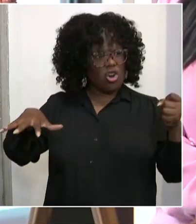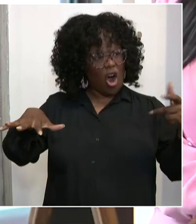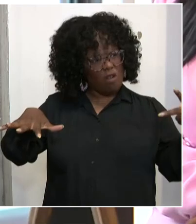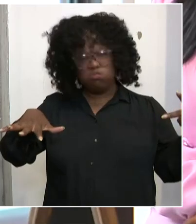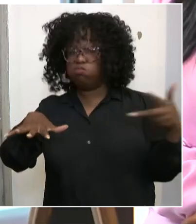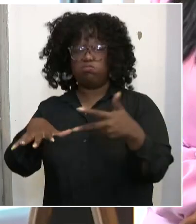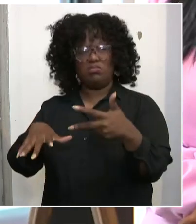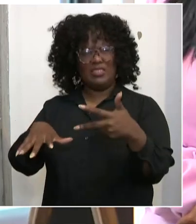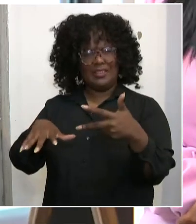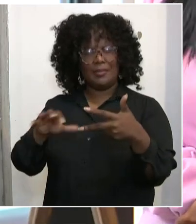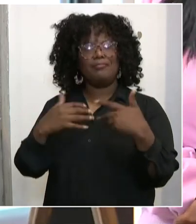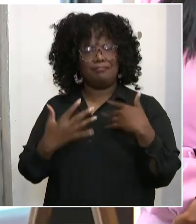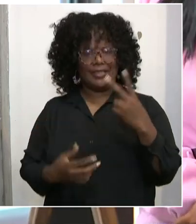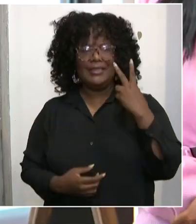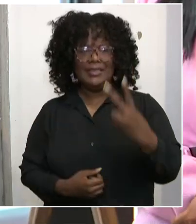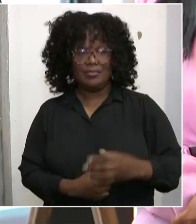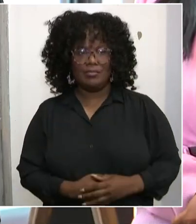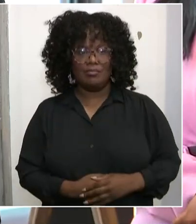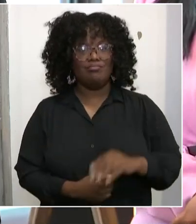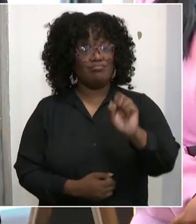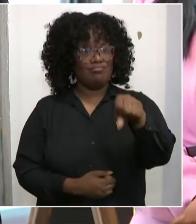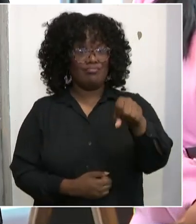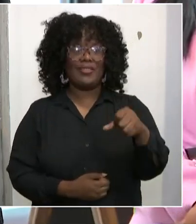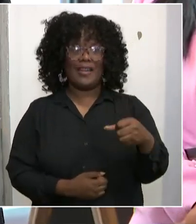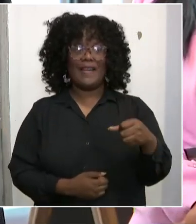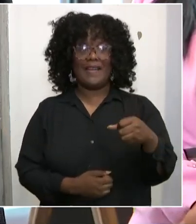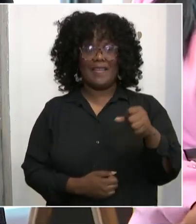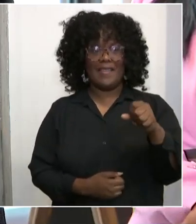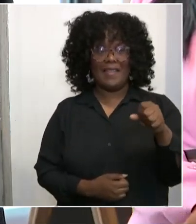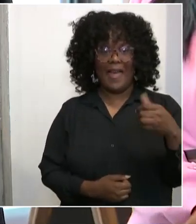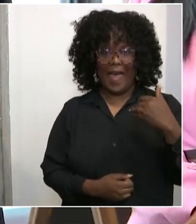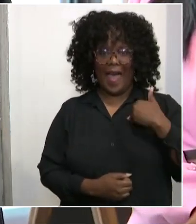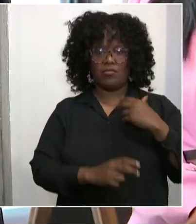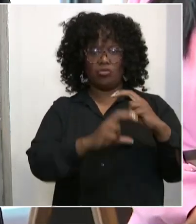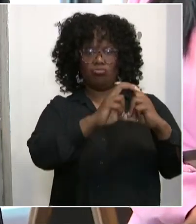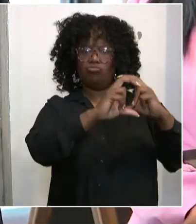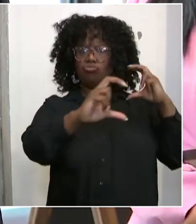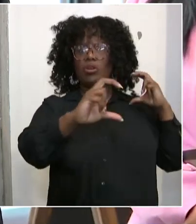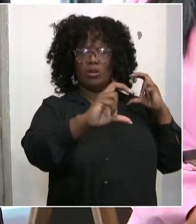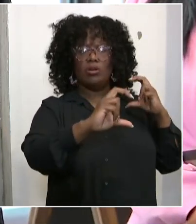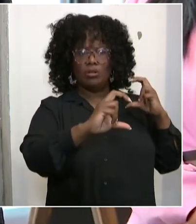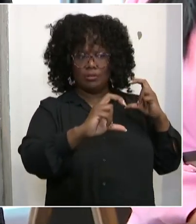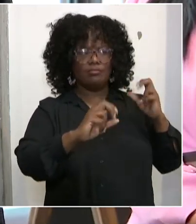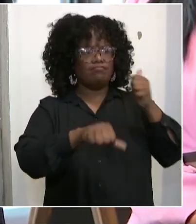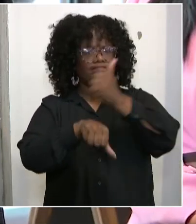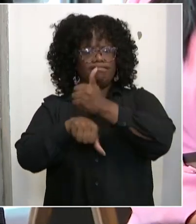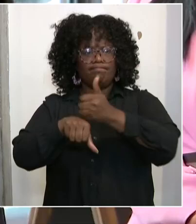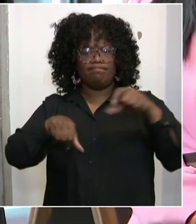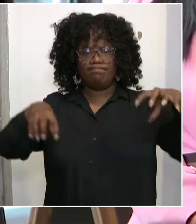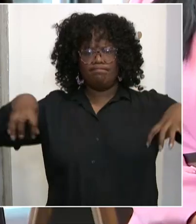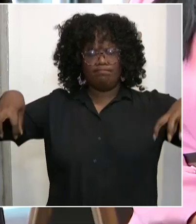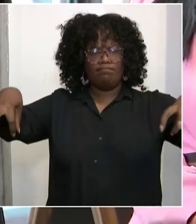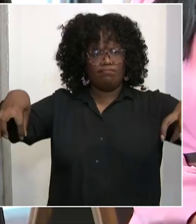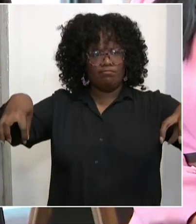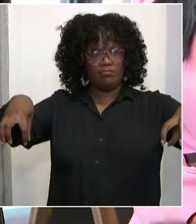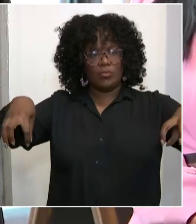Places and spaces across our city uh to ensure that we don't have any type of individuals who who choose to want to cause harm to our city